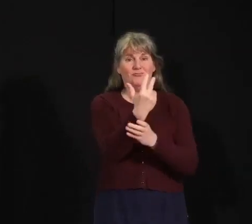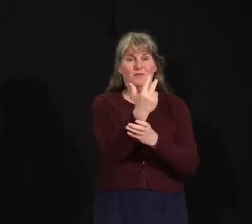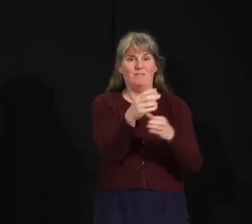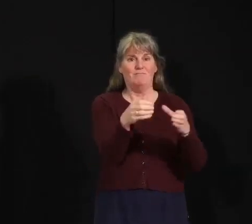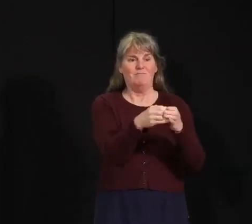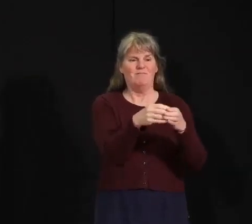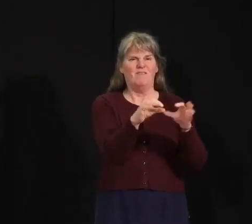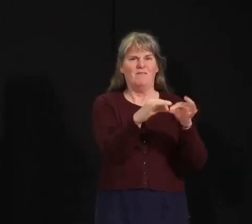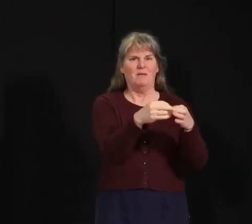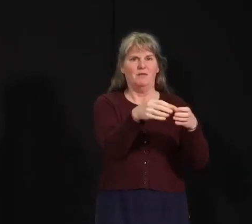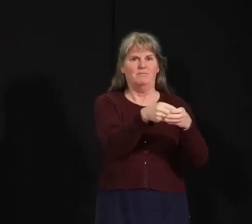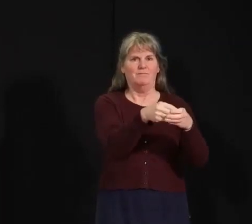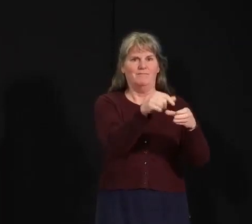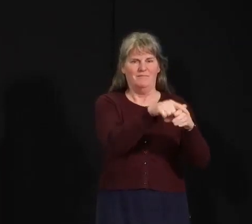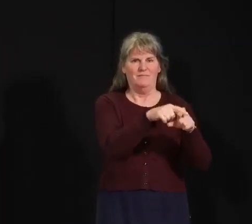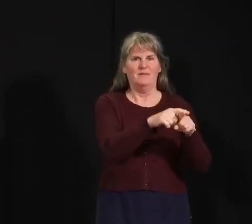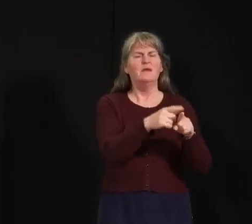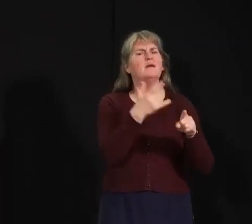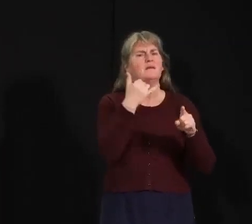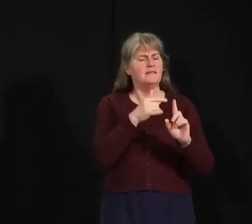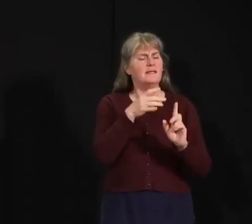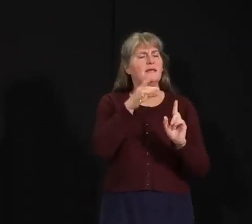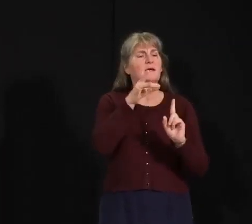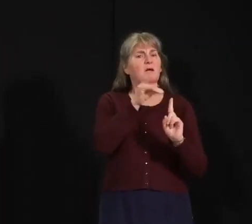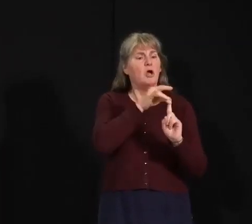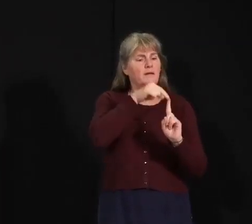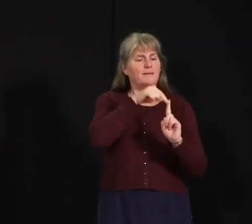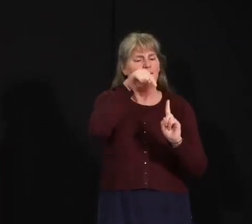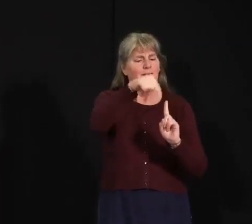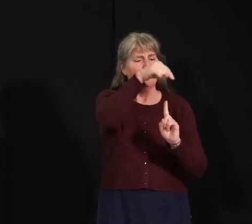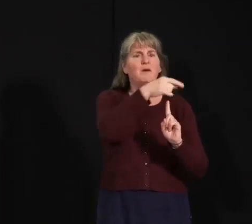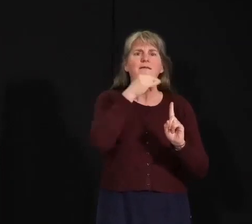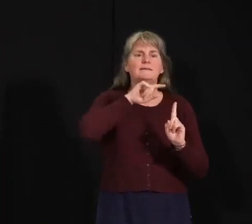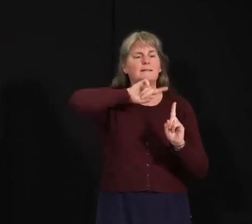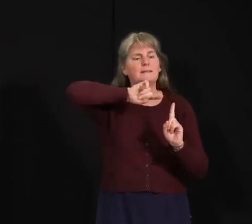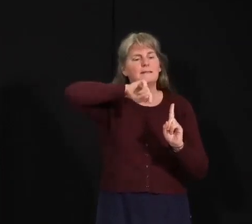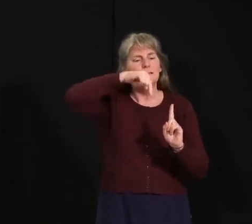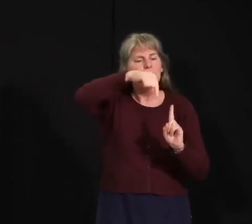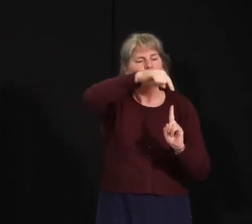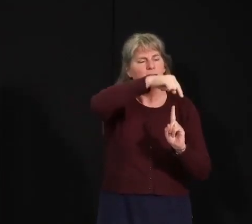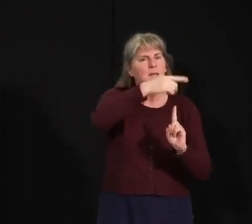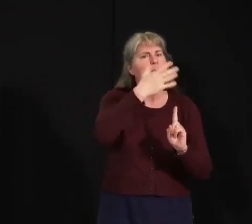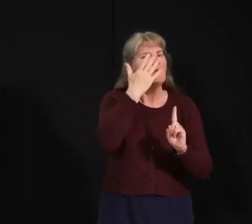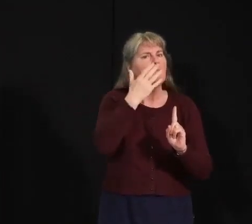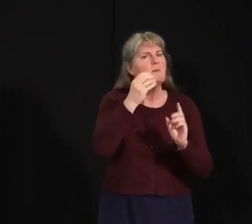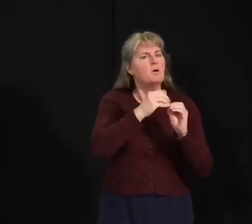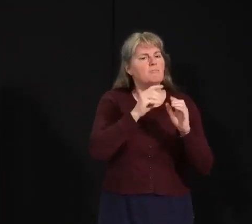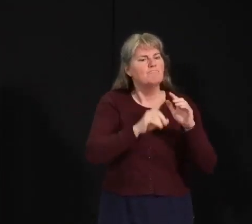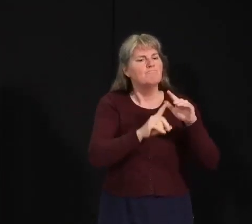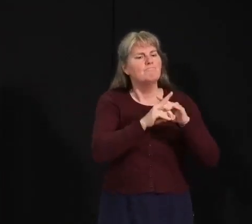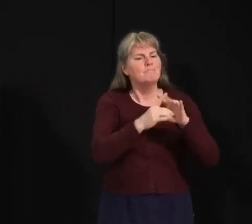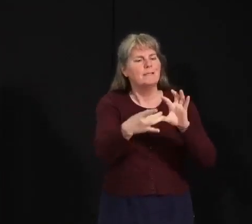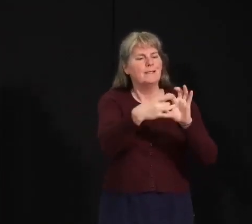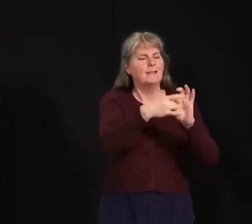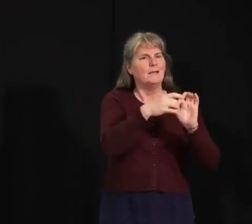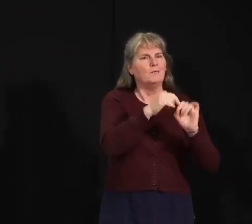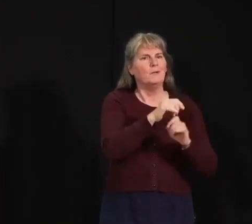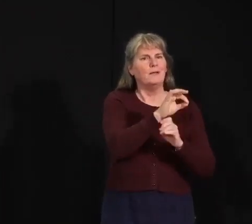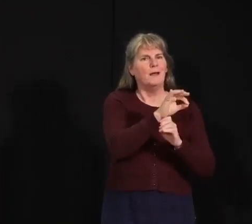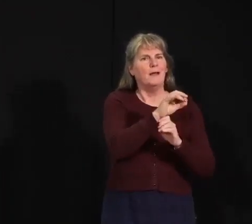[ Speaking Alternate Language ] As of today we remain at the same number of cases. All currently active cases are